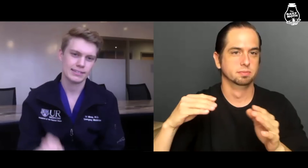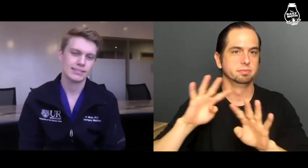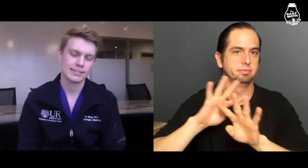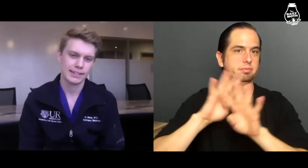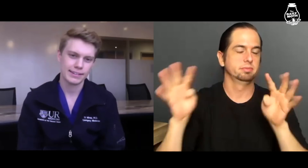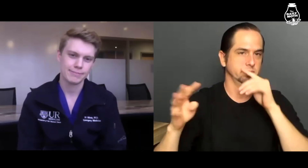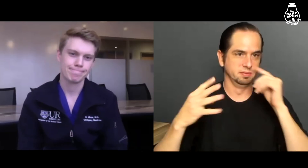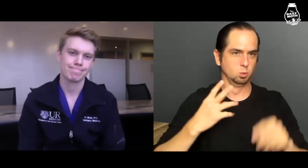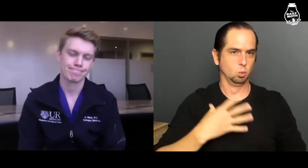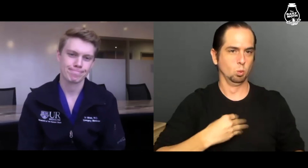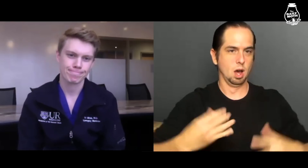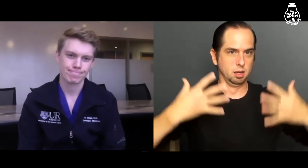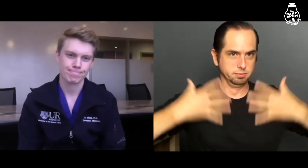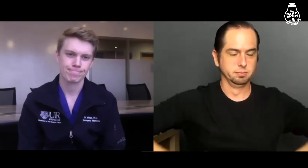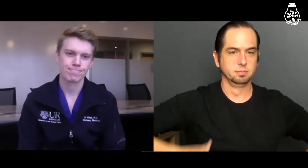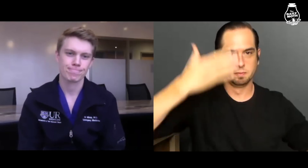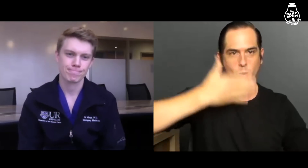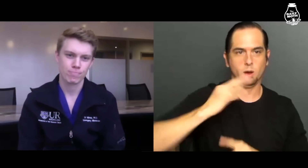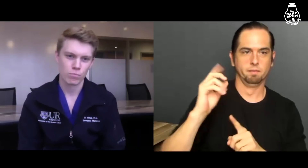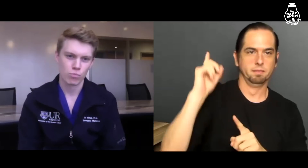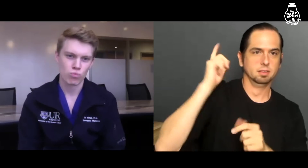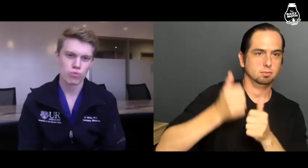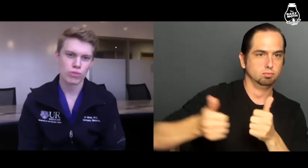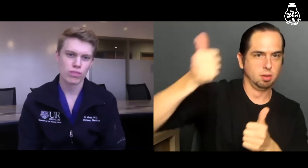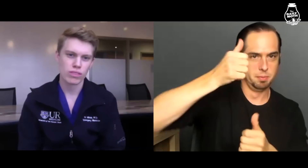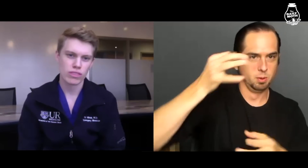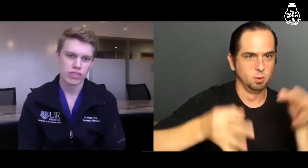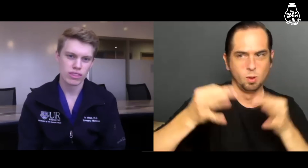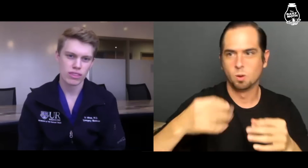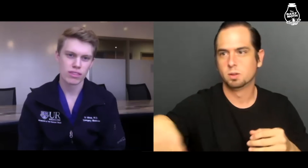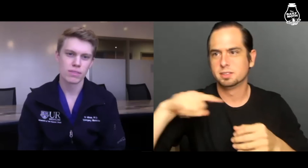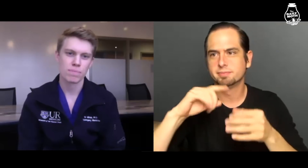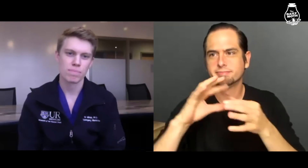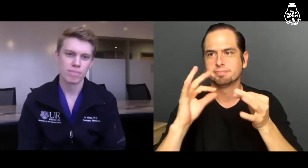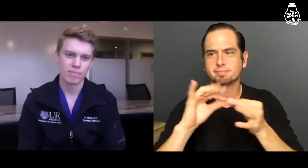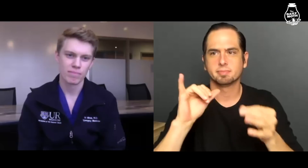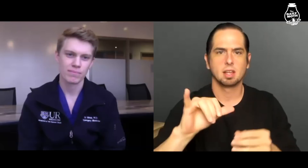They were doctors in white lab coats who spoke in front of the Supreme Court.